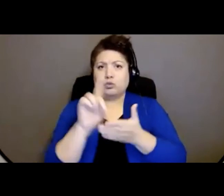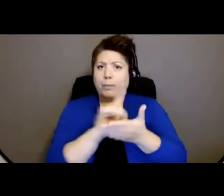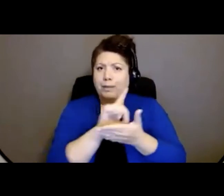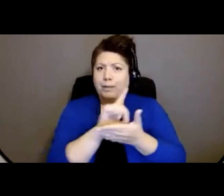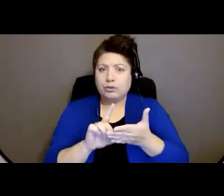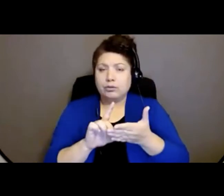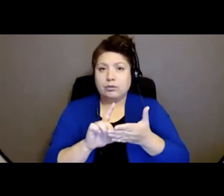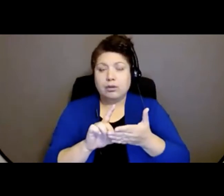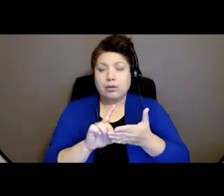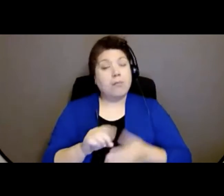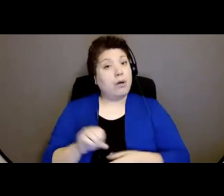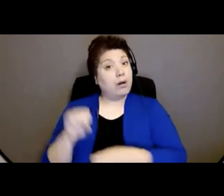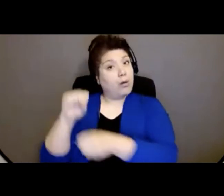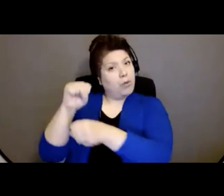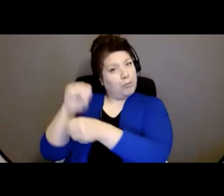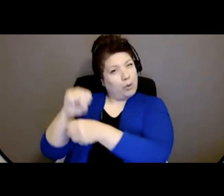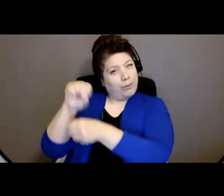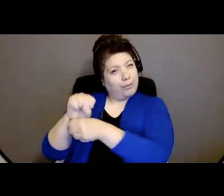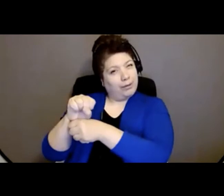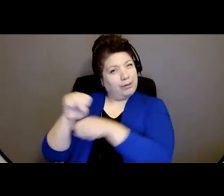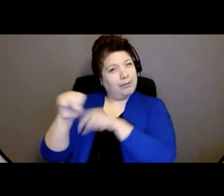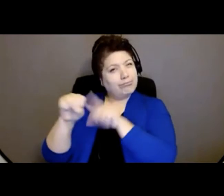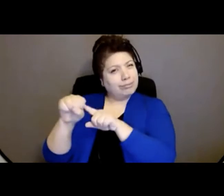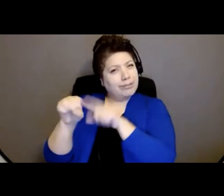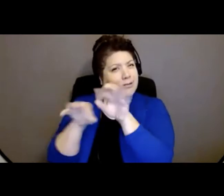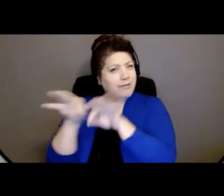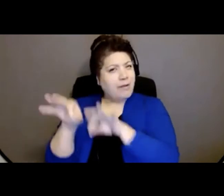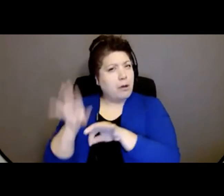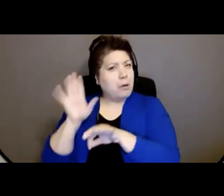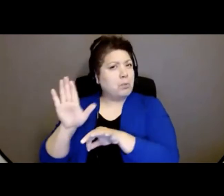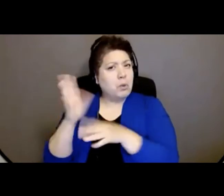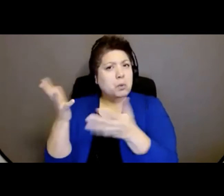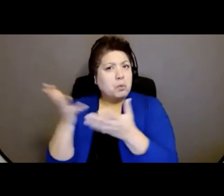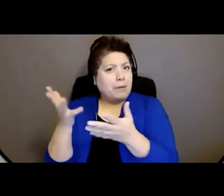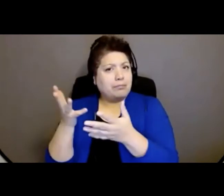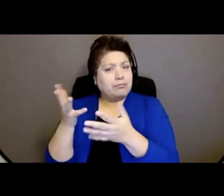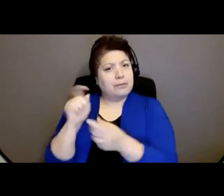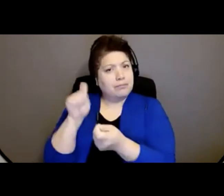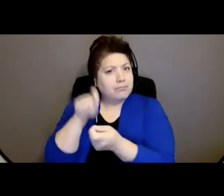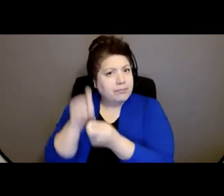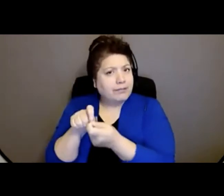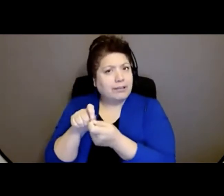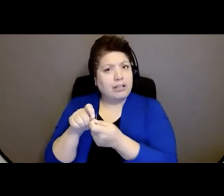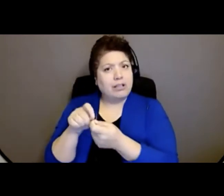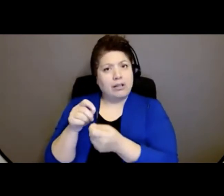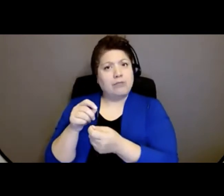SO, IN WHAT KINDS OF SITUATIONS DOES THE HUMAN RIGHTS CODE APPLY TO PROTECT FROM DISCRIMINATION?